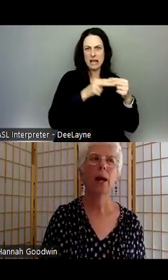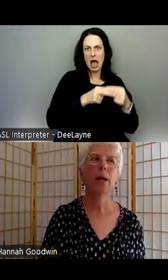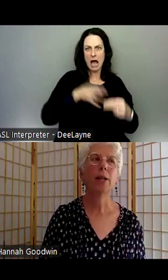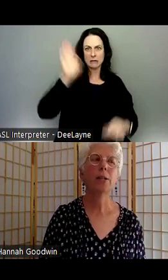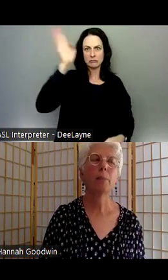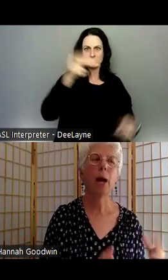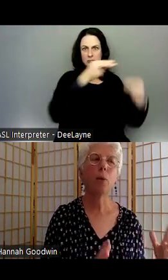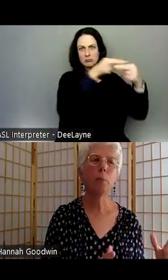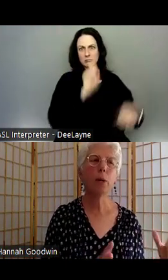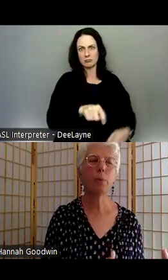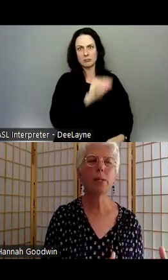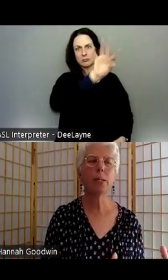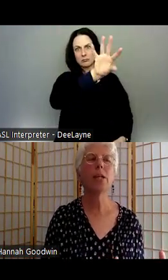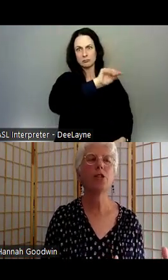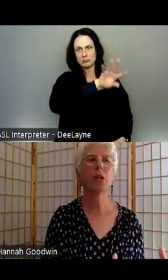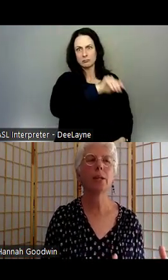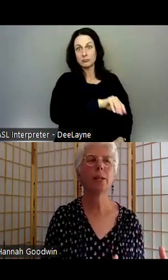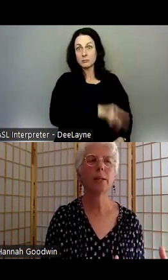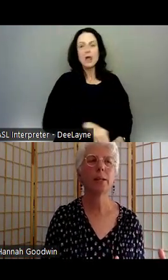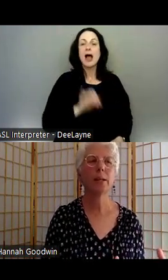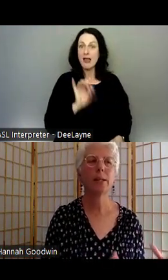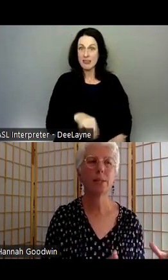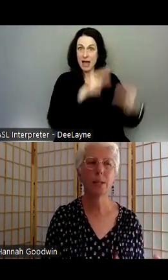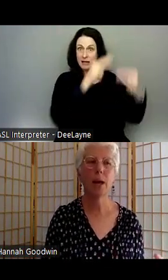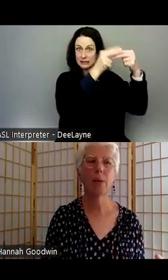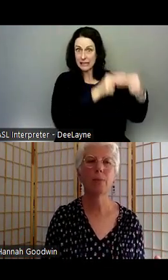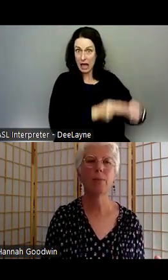and the PowerPoint presentation itself